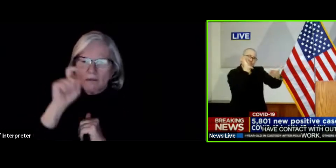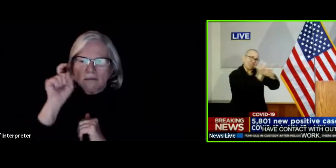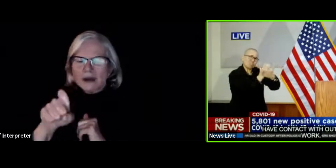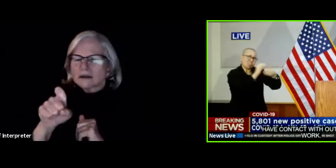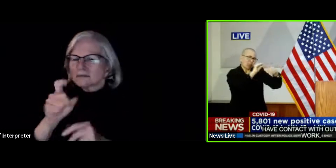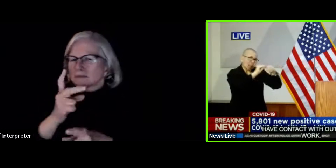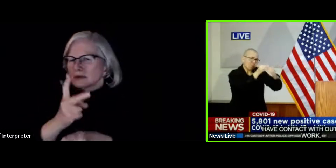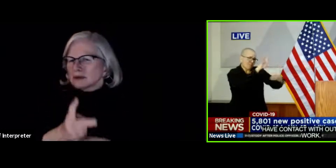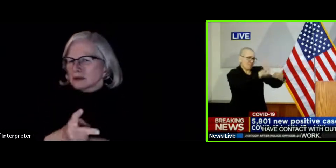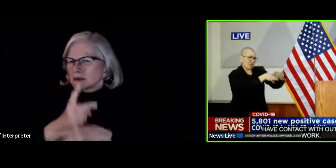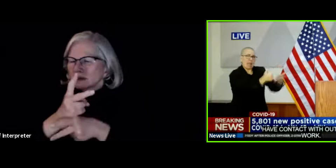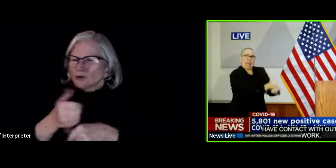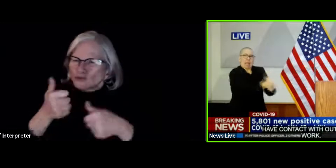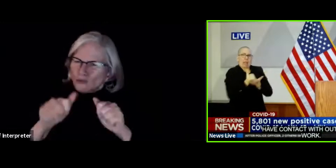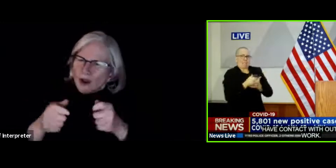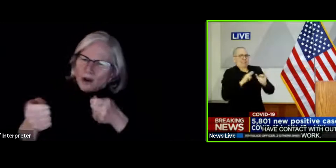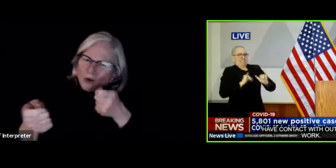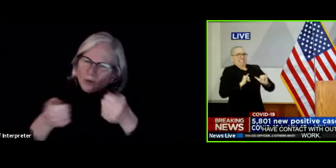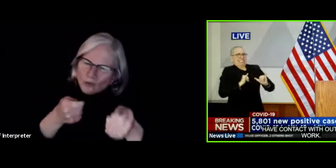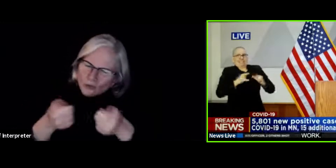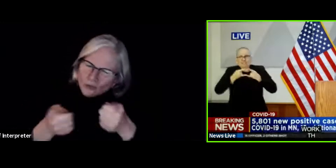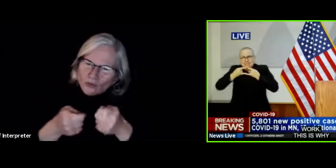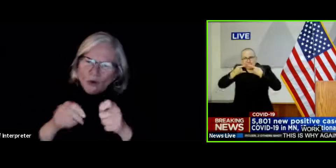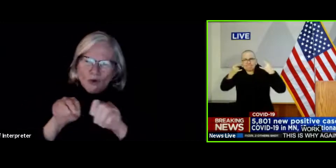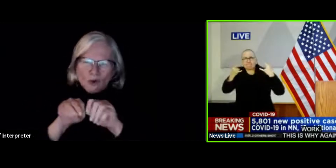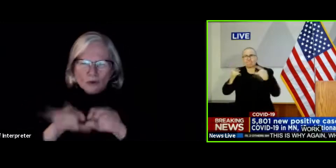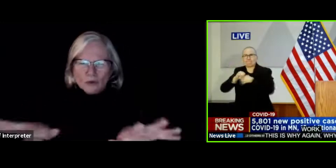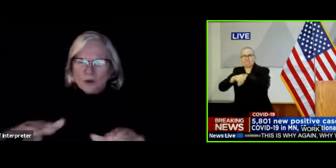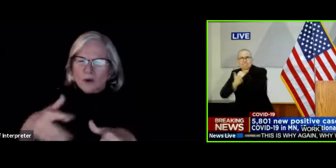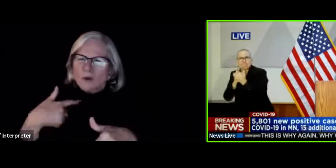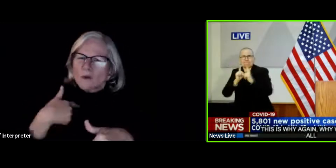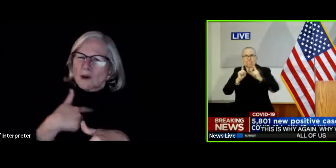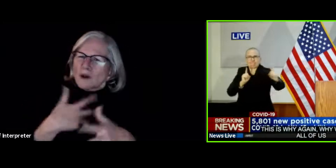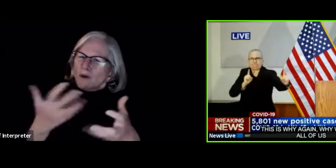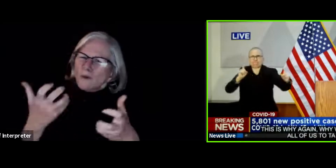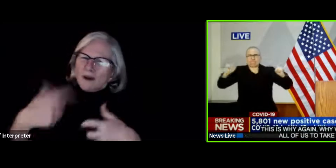HEALTH CARE WORKERS AND OTHER CRITICAL SERVICE WORKERS AS WELL AS THOSE WHO COULD BECOME